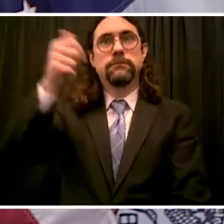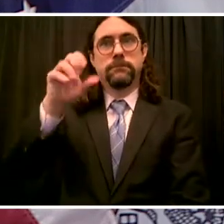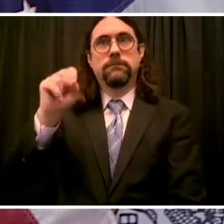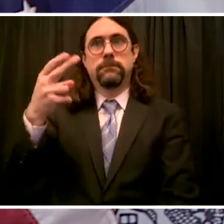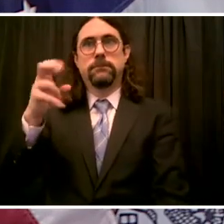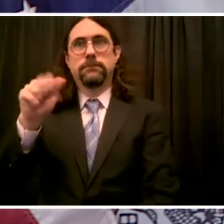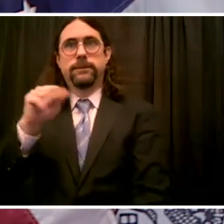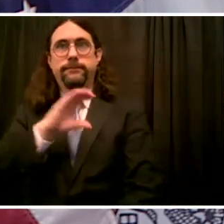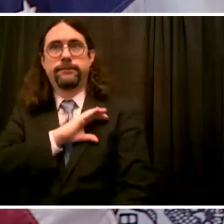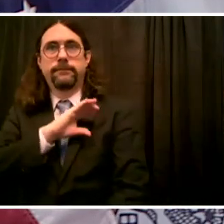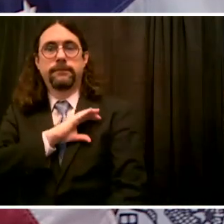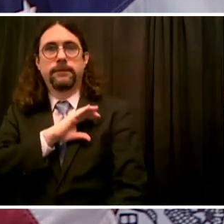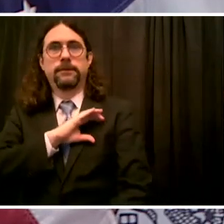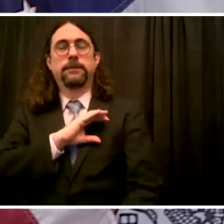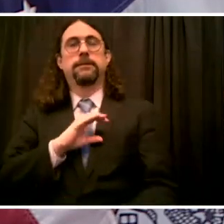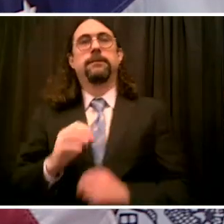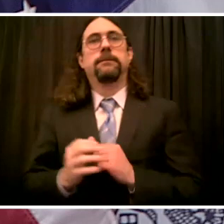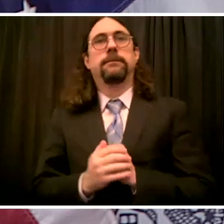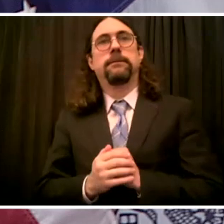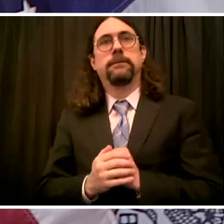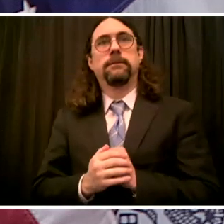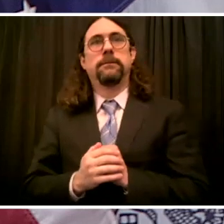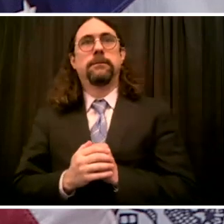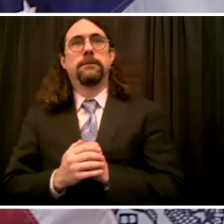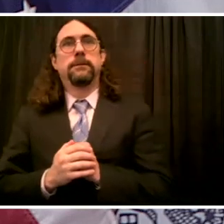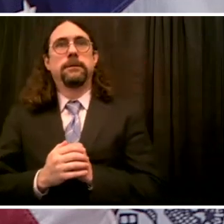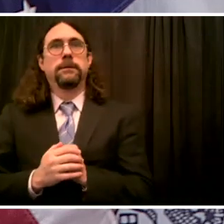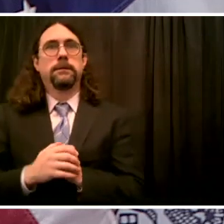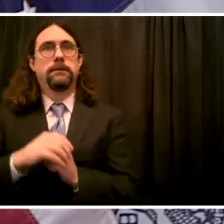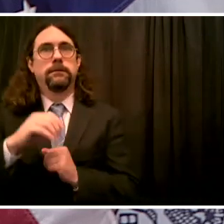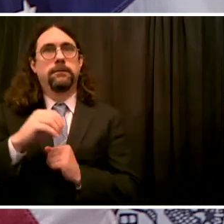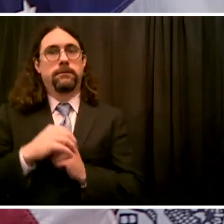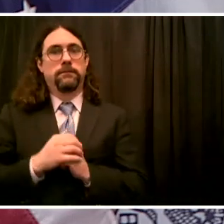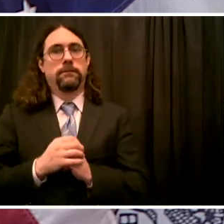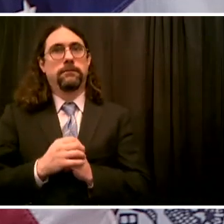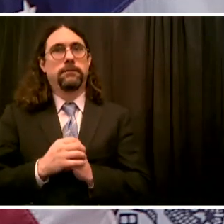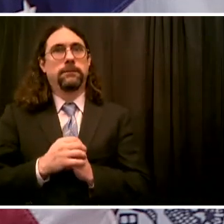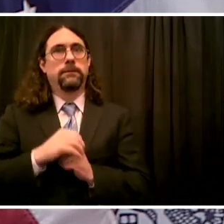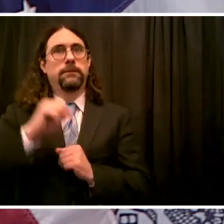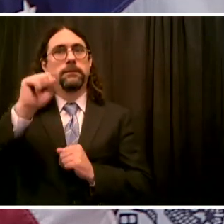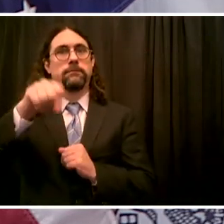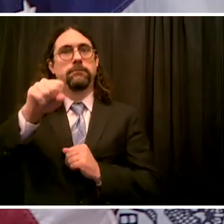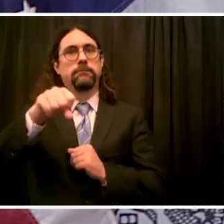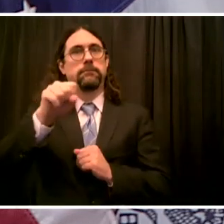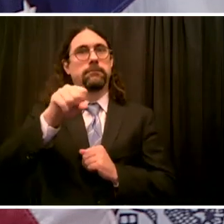I WOULD SAY, SAHLYE, ISO ONEF THE MOST IMPORTANT THINGS THAT WE THINK ABOUT EVERY DAY